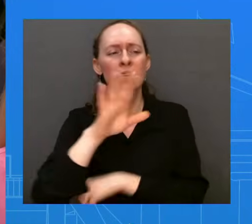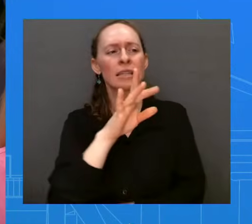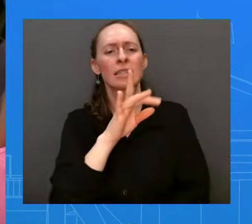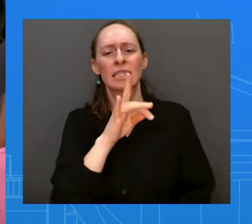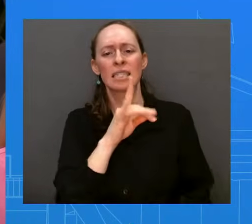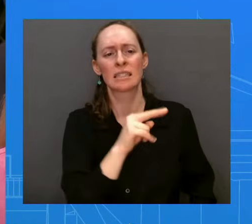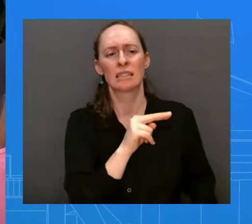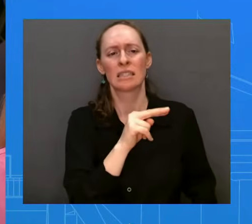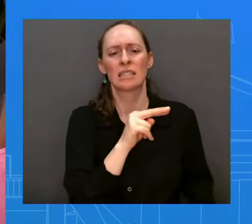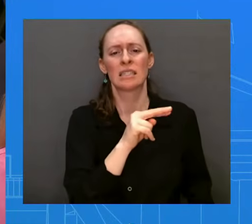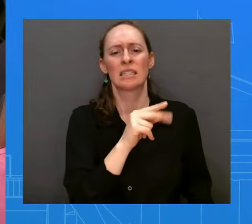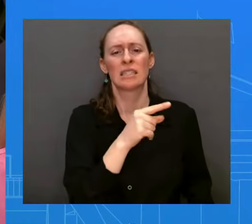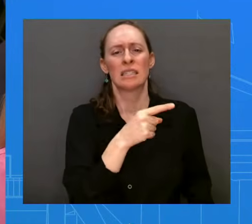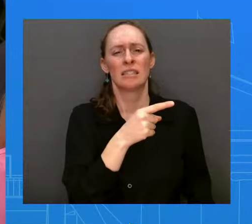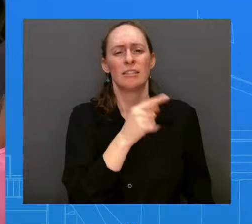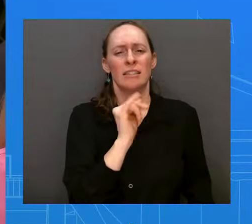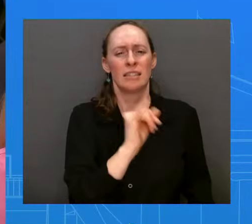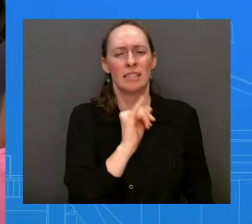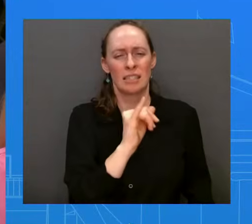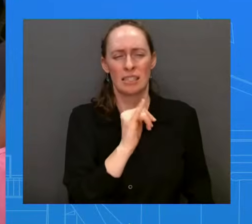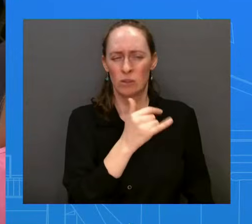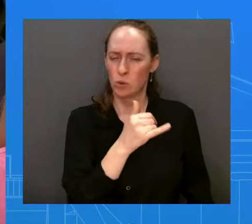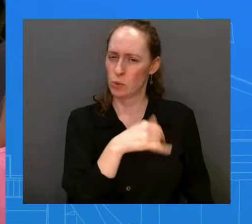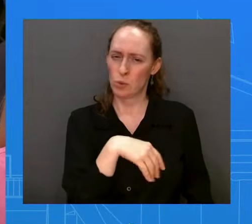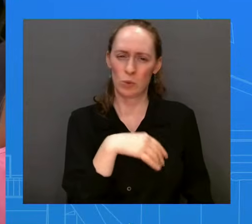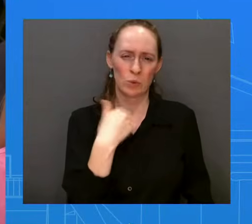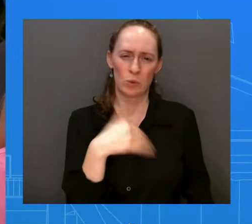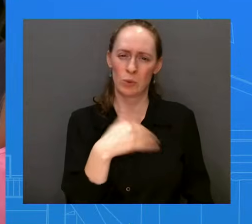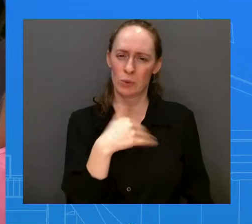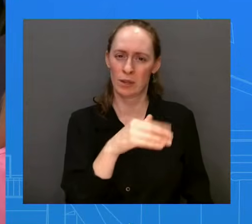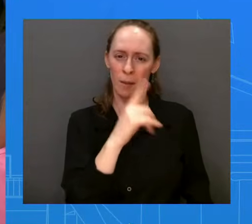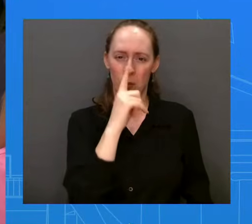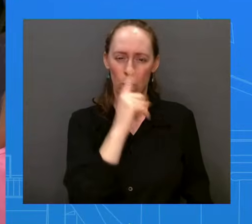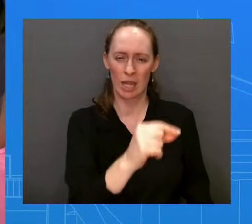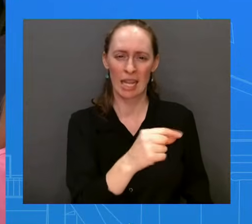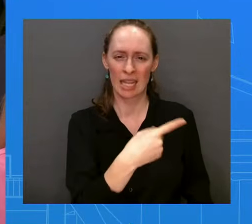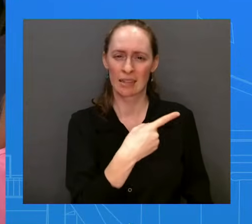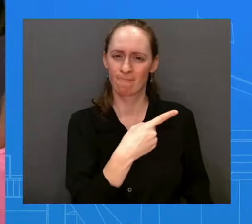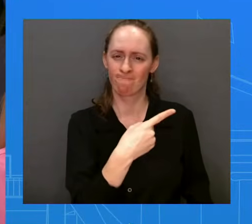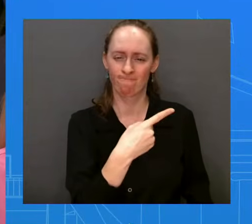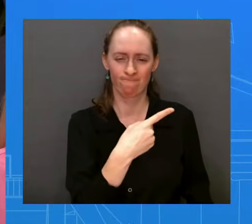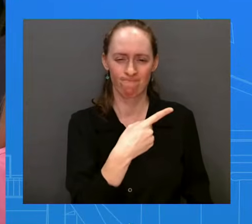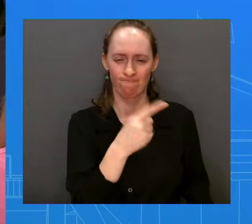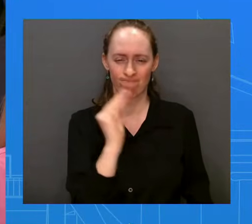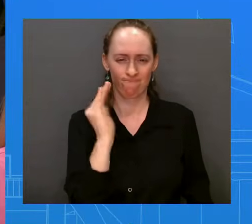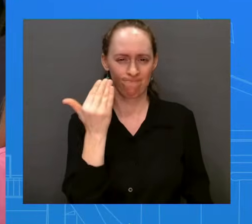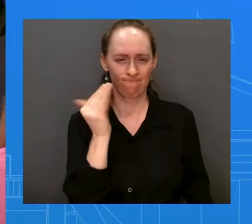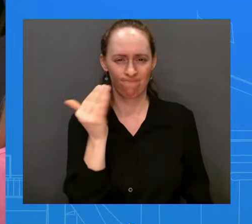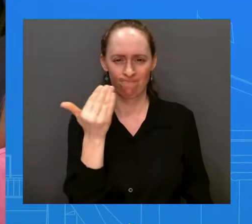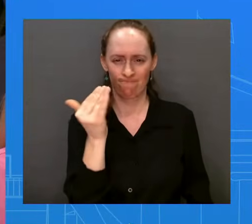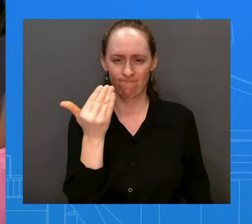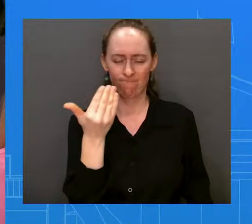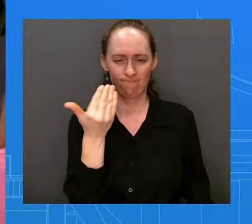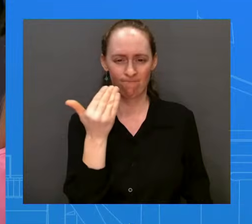to have constricted his decision-making circle during the pandemic, that he was making erratic decisions.